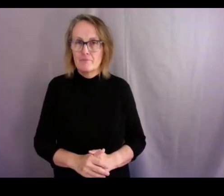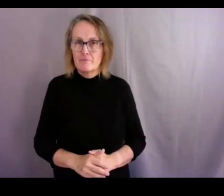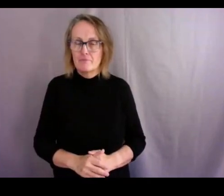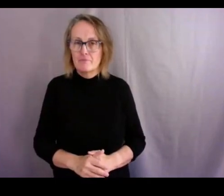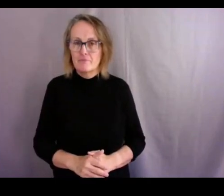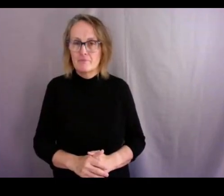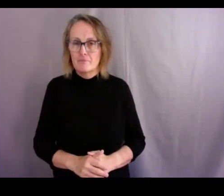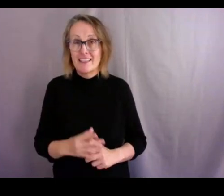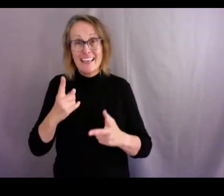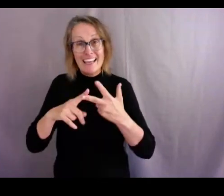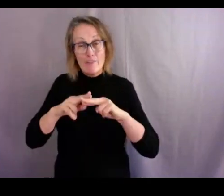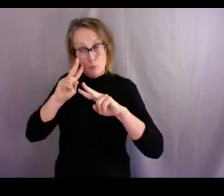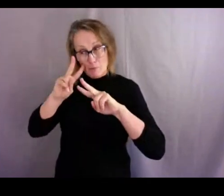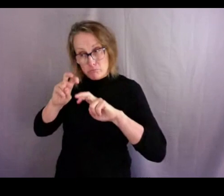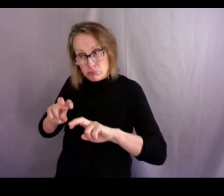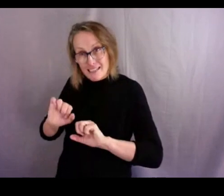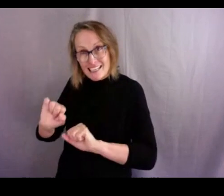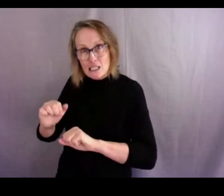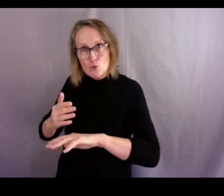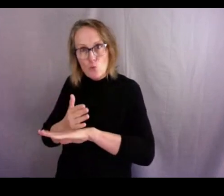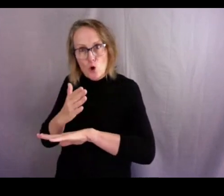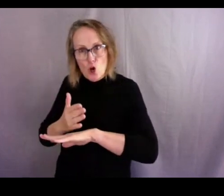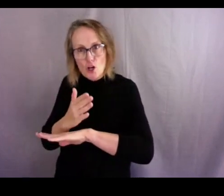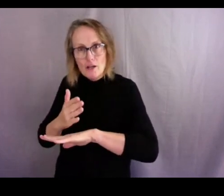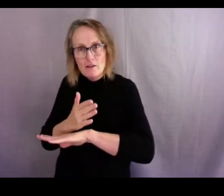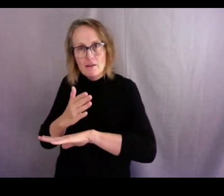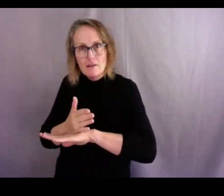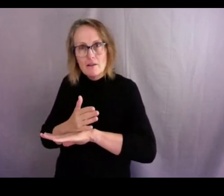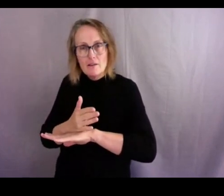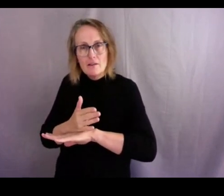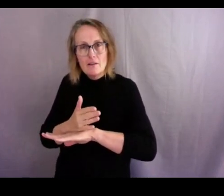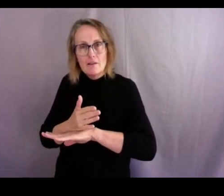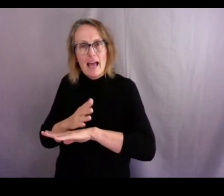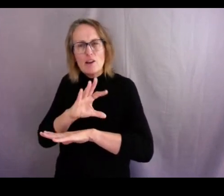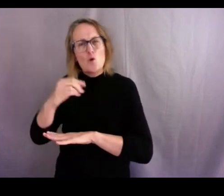into Gauguin's work and get past those stereotypes that I alluded to at the beginning,